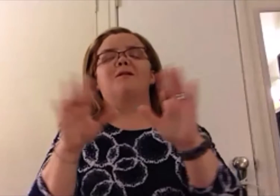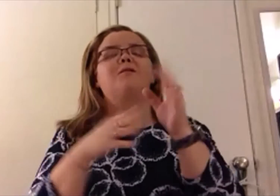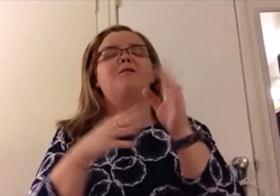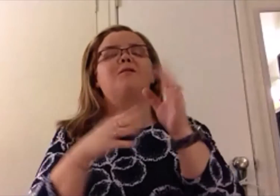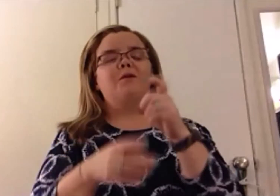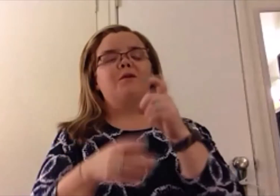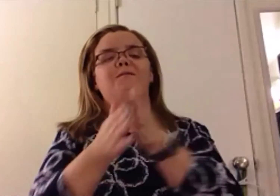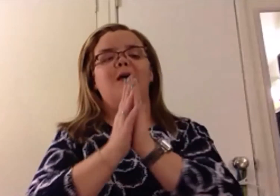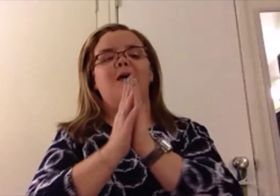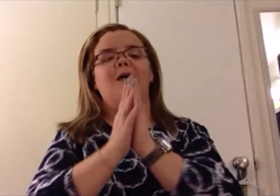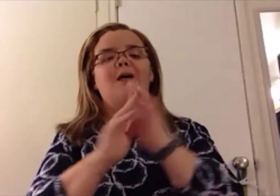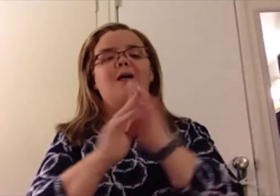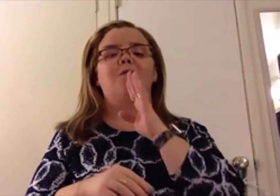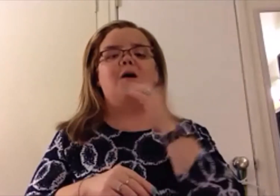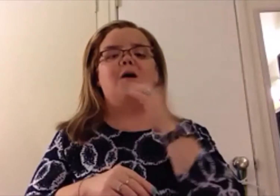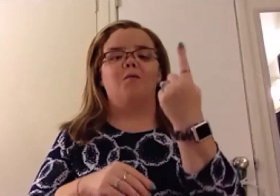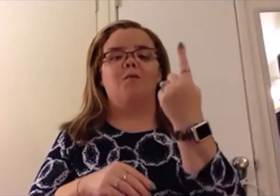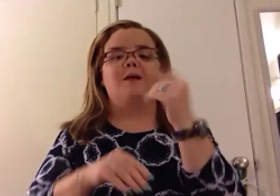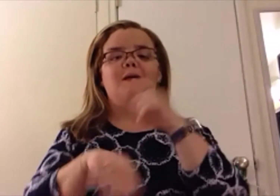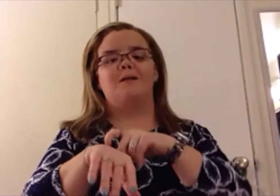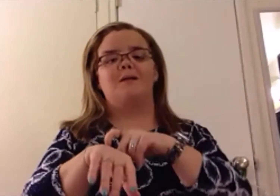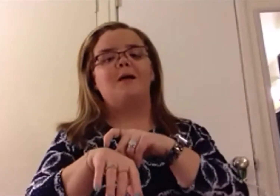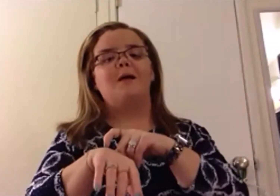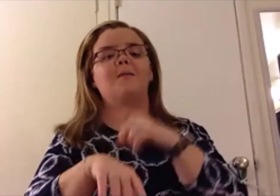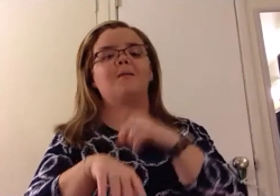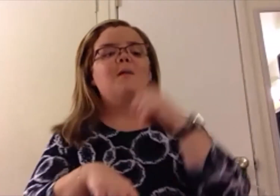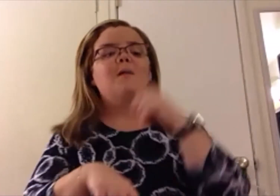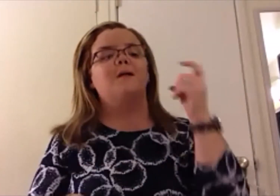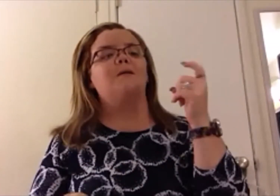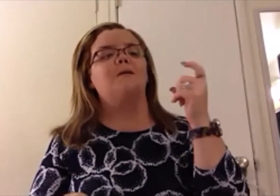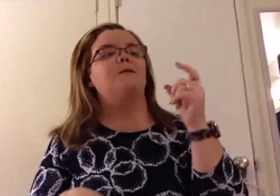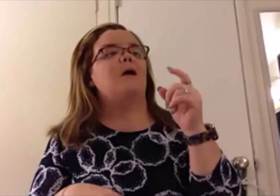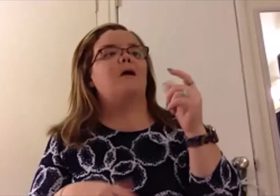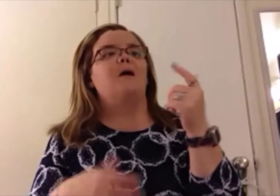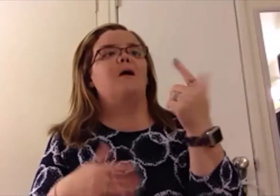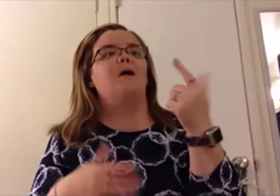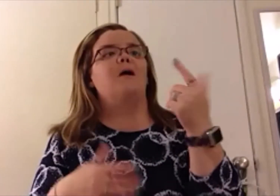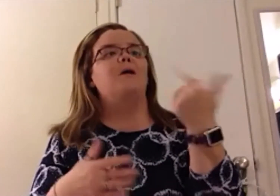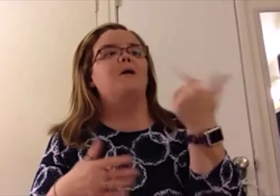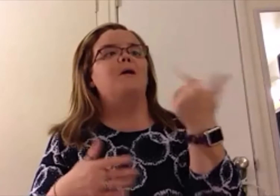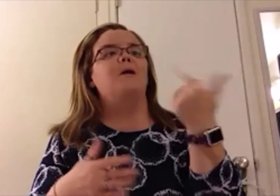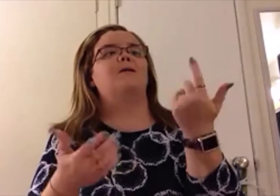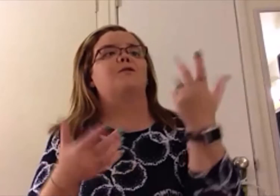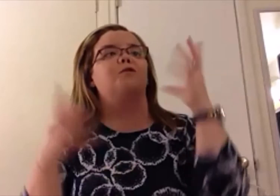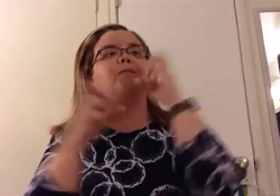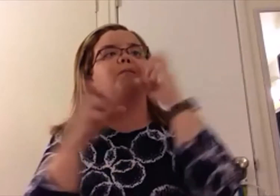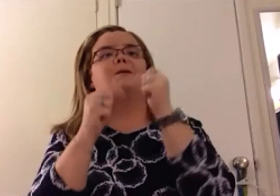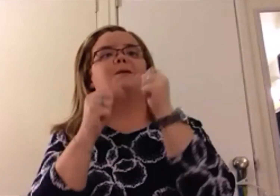you have to ask people to talk one at a time because otherwise you're gonna miss everything